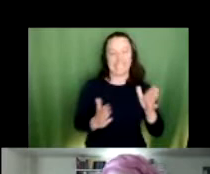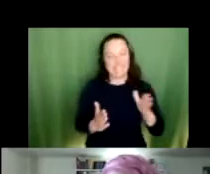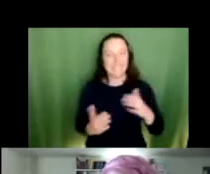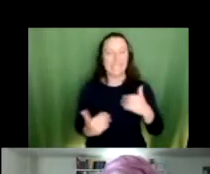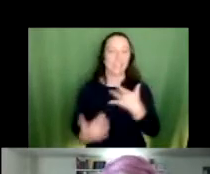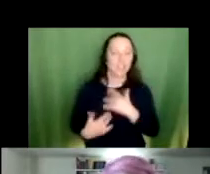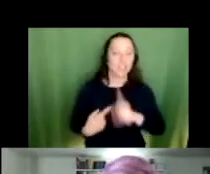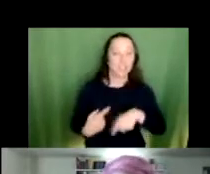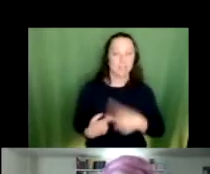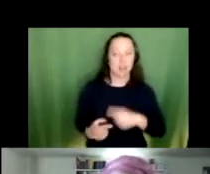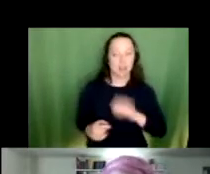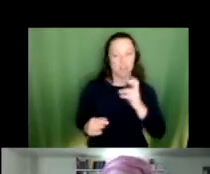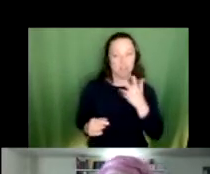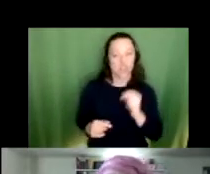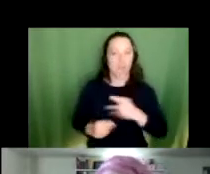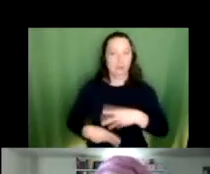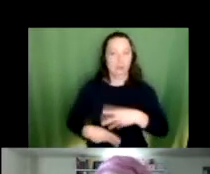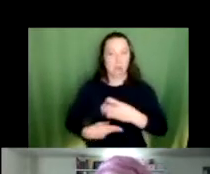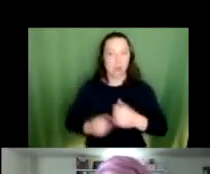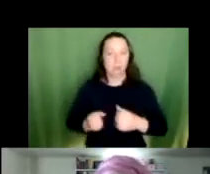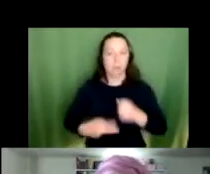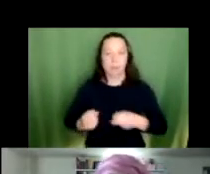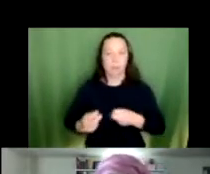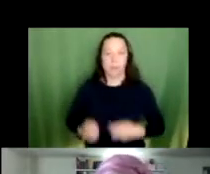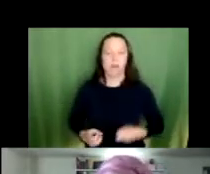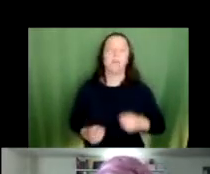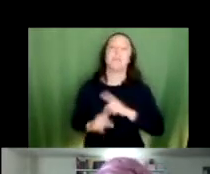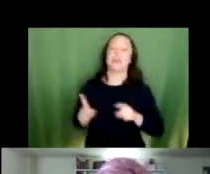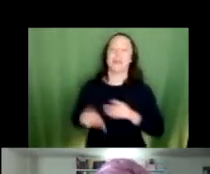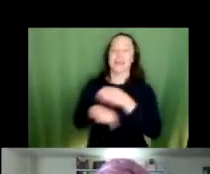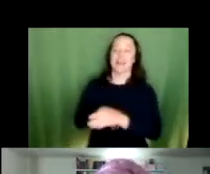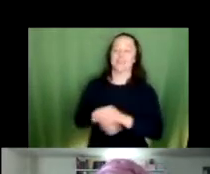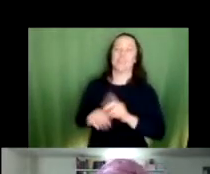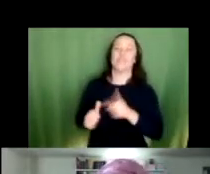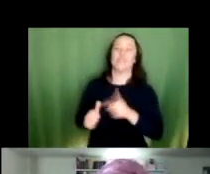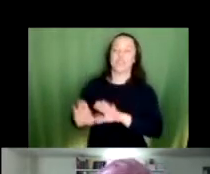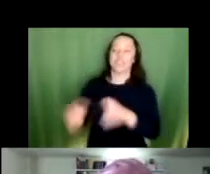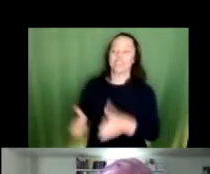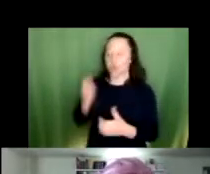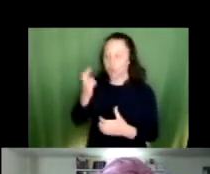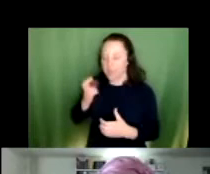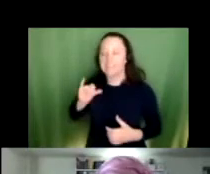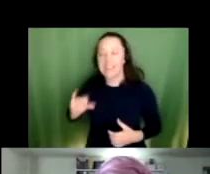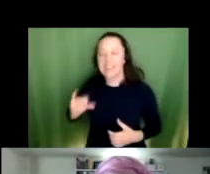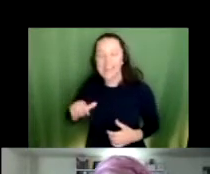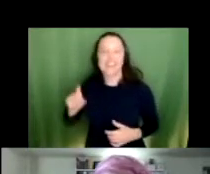After the first session we explained that it was necessary for some of our actors to